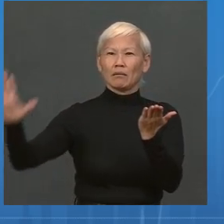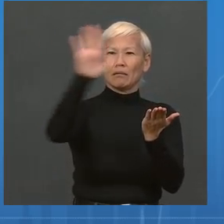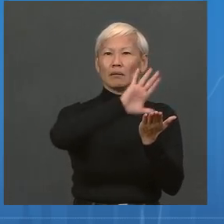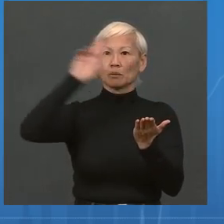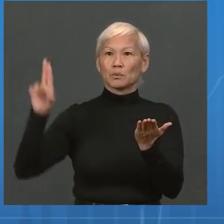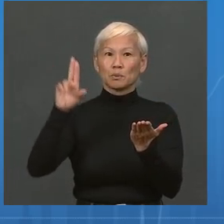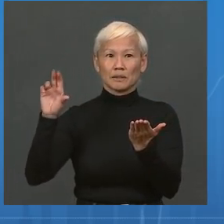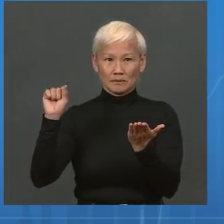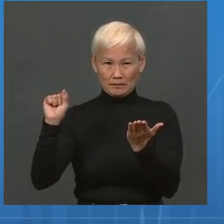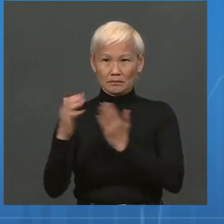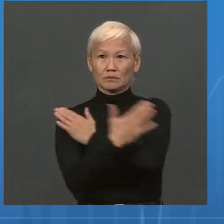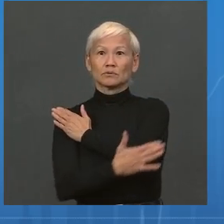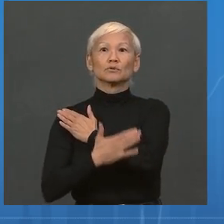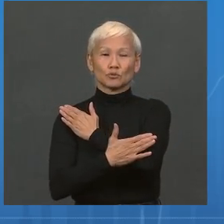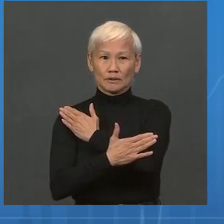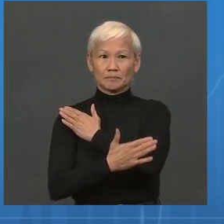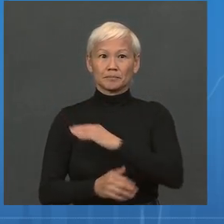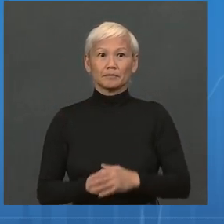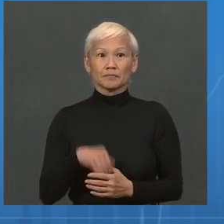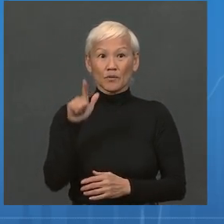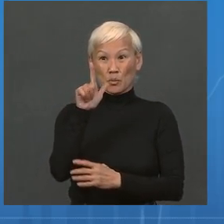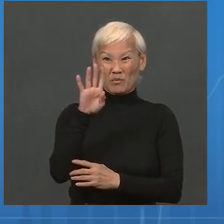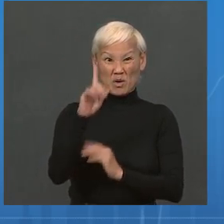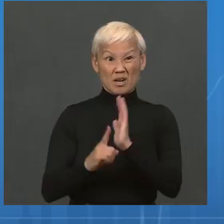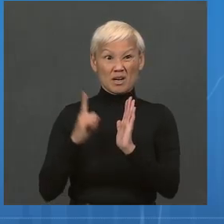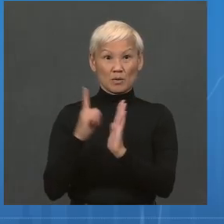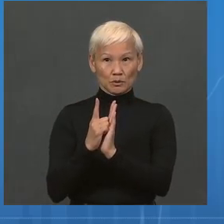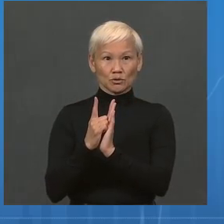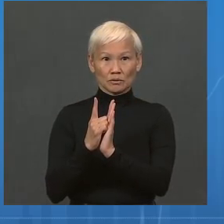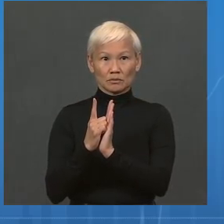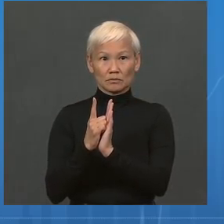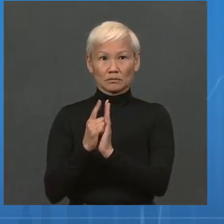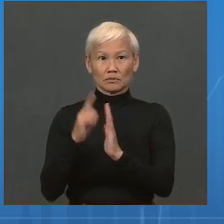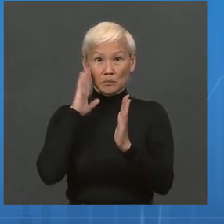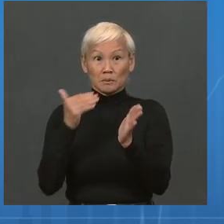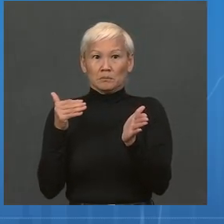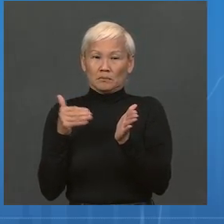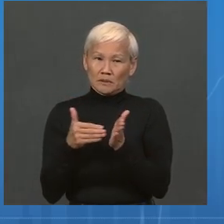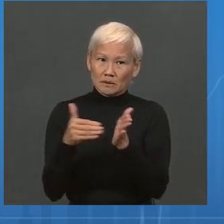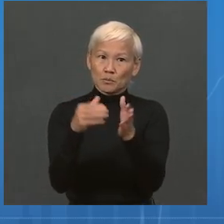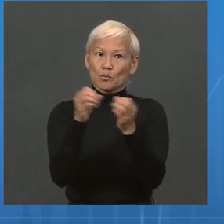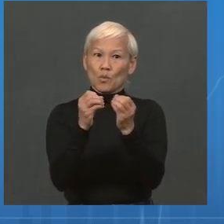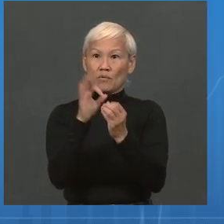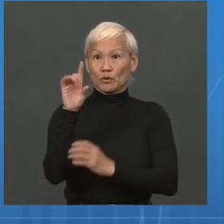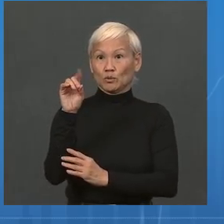In fact, over the next 24 hours alone, there will be millions more doses in the air